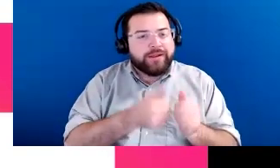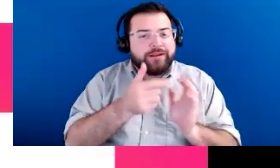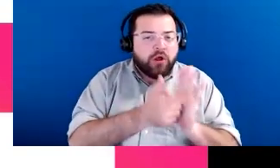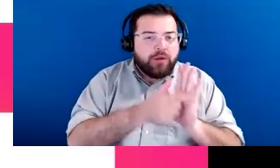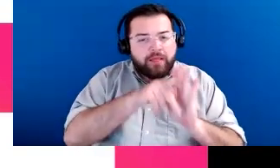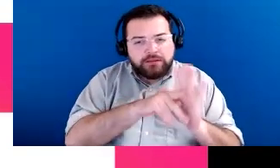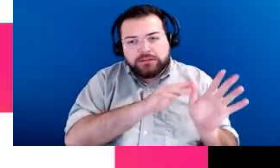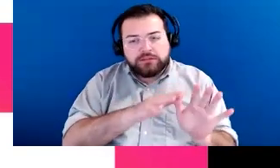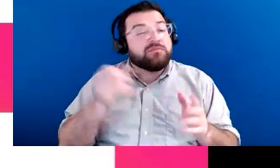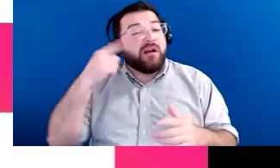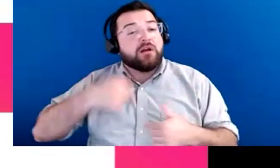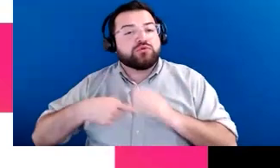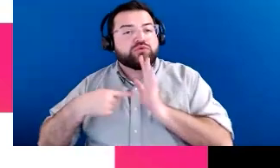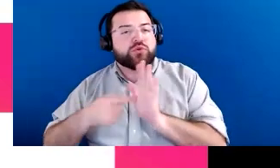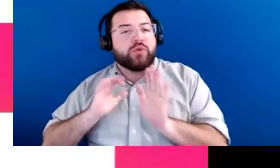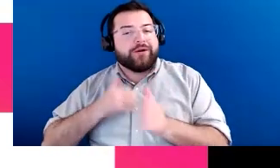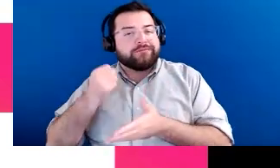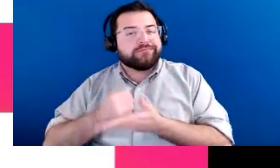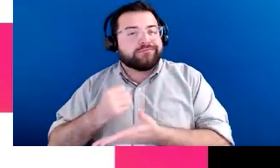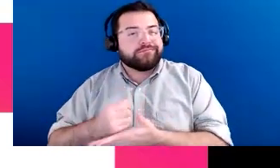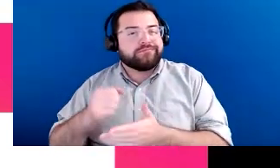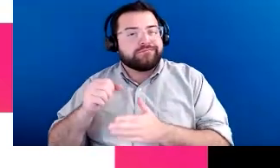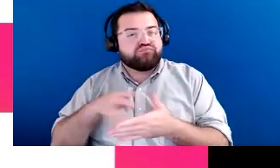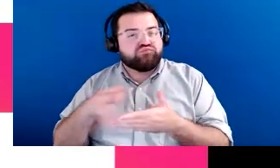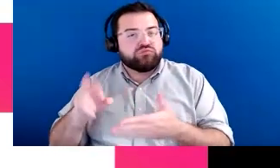that they use when they're looking for RSI in our classes.